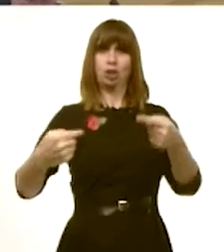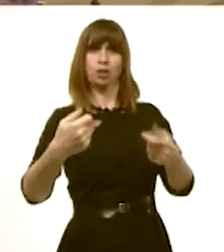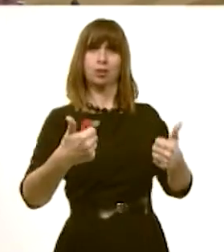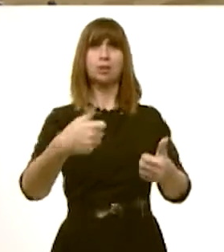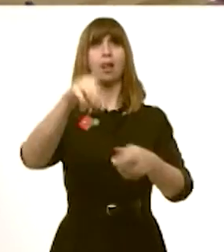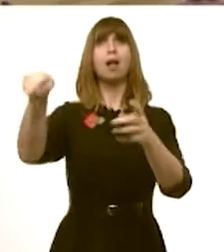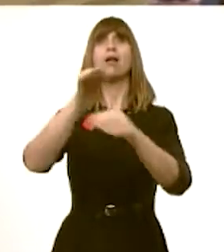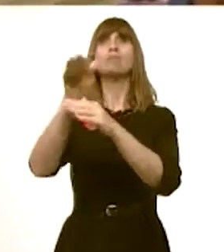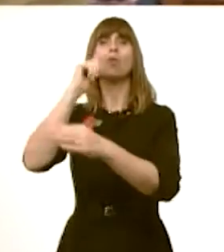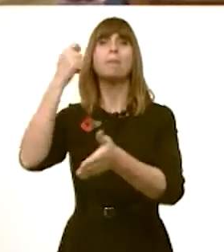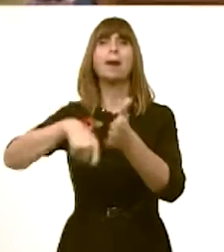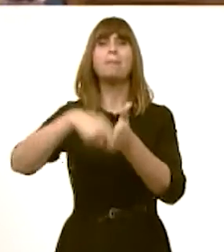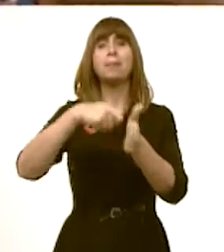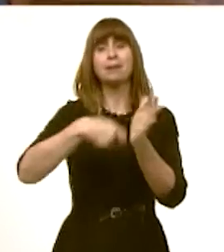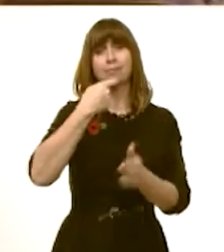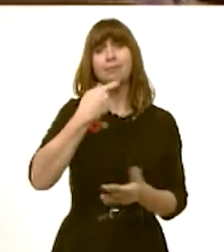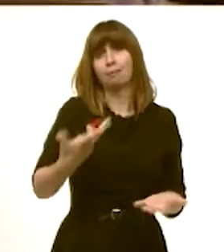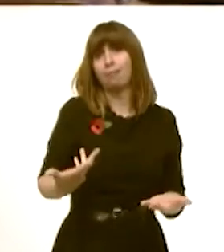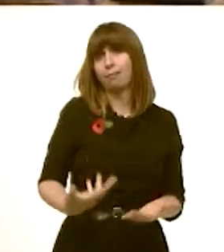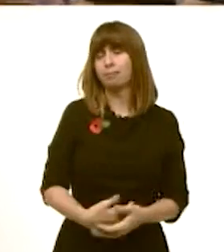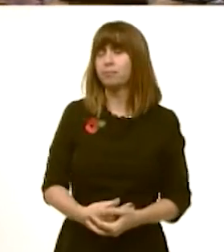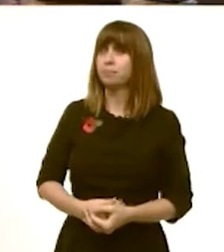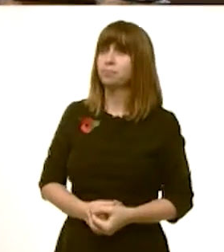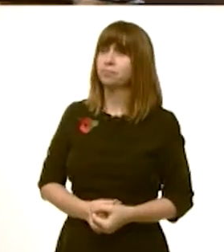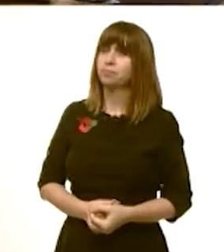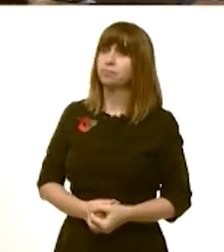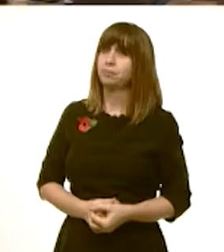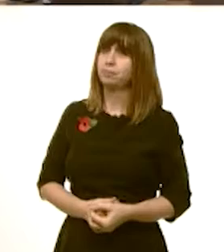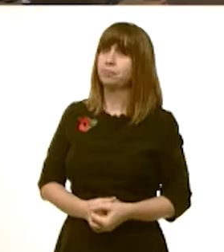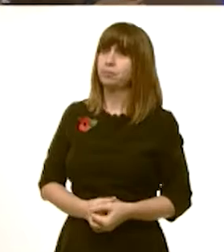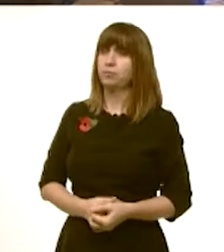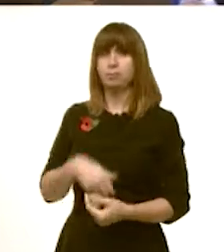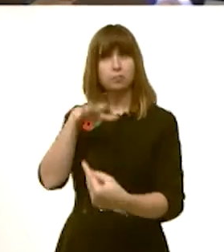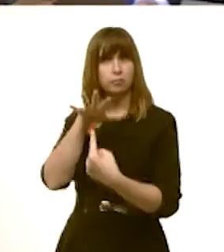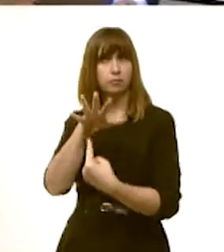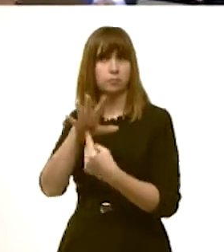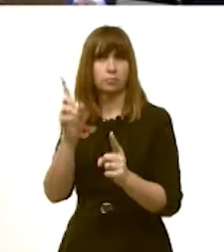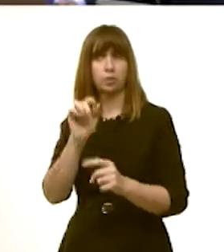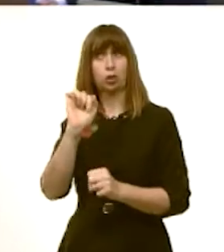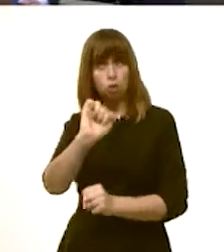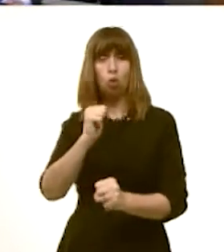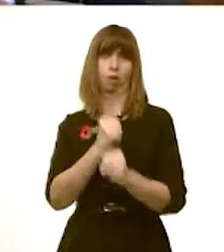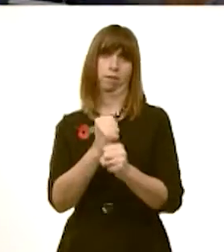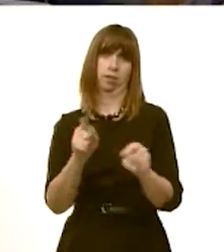Paul Davies: Itís important, First Minister, that your Government also does what it can to support the industry.